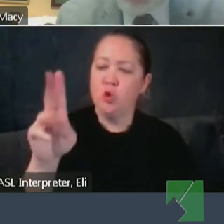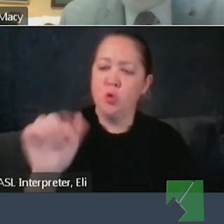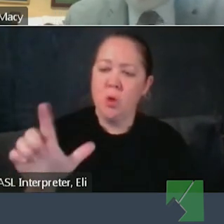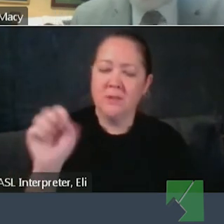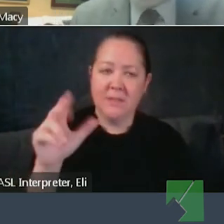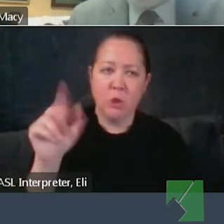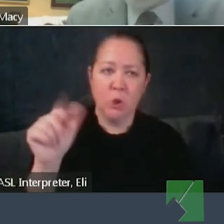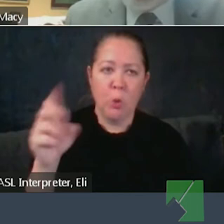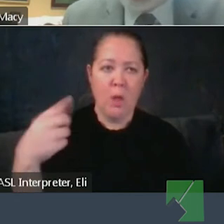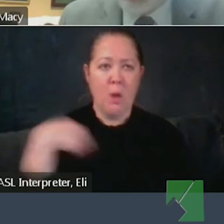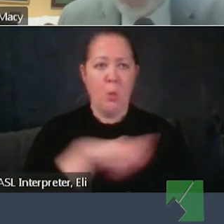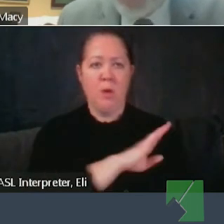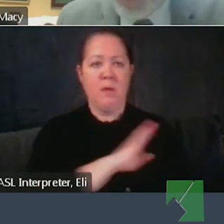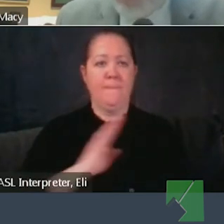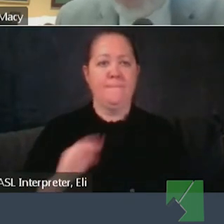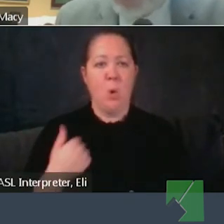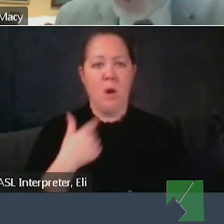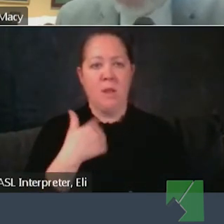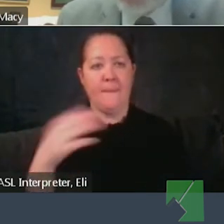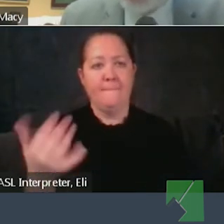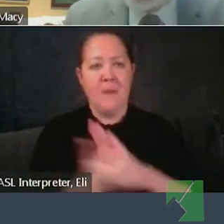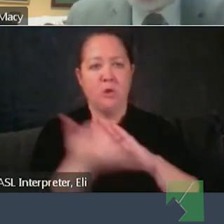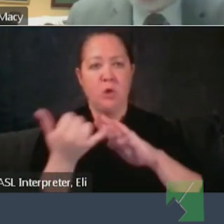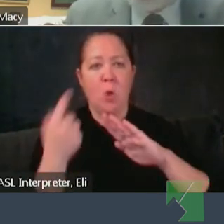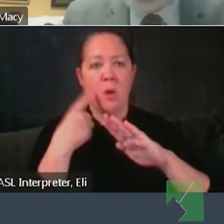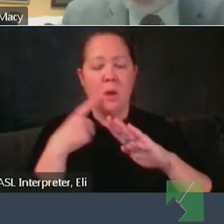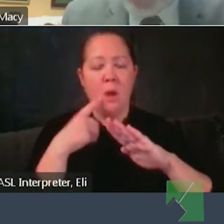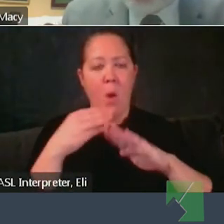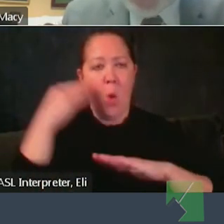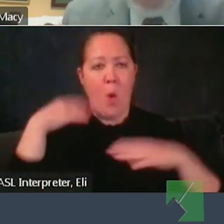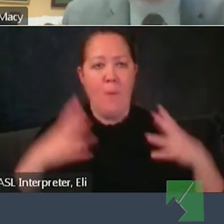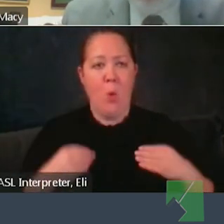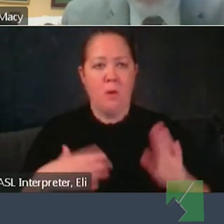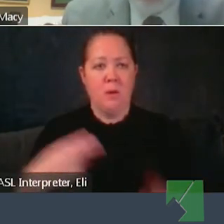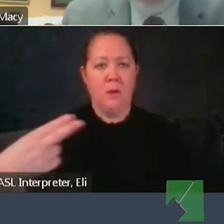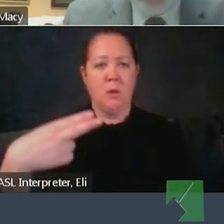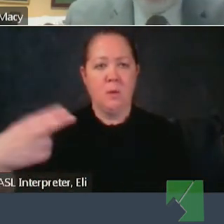Metro homeless association and or adjacent 603 South Addison road.